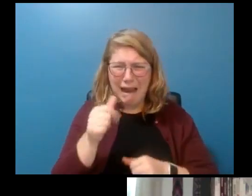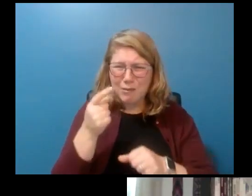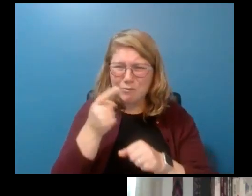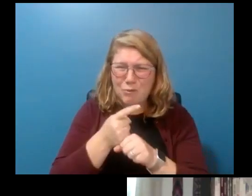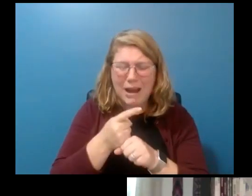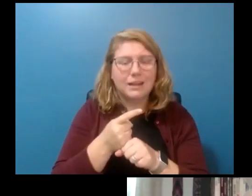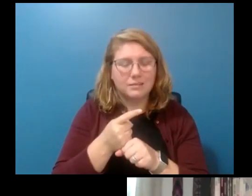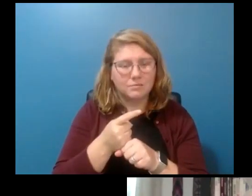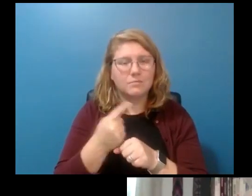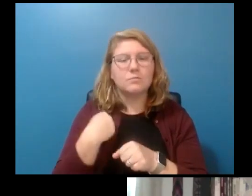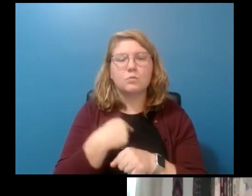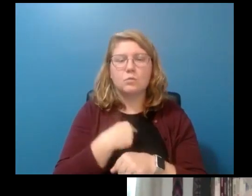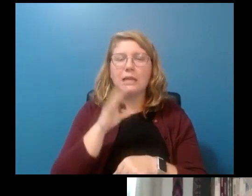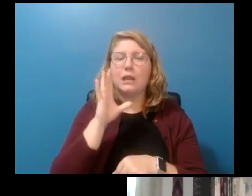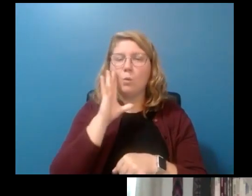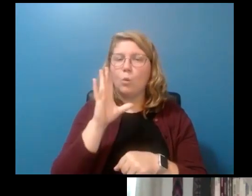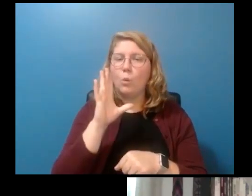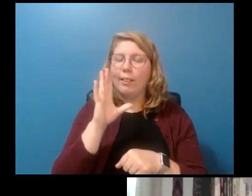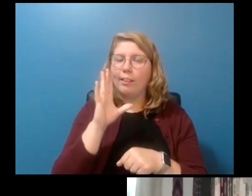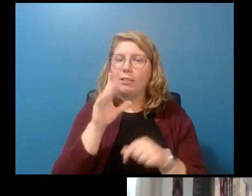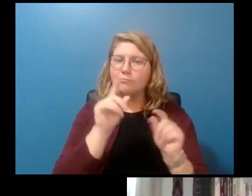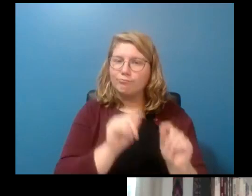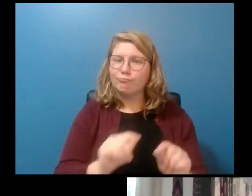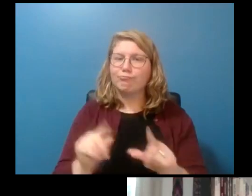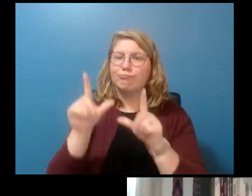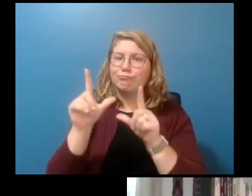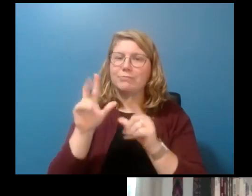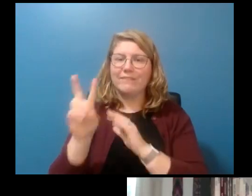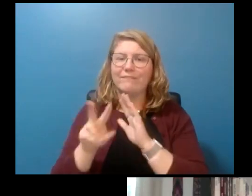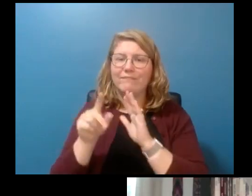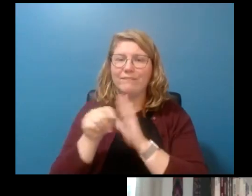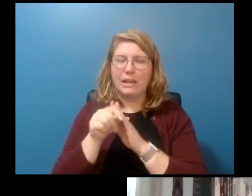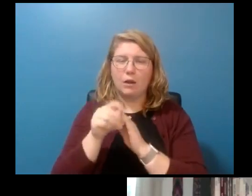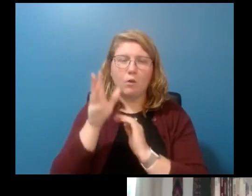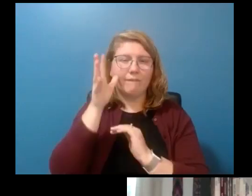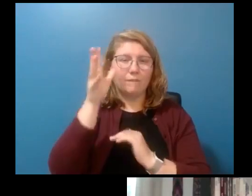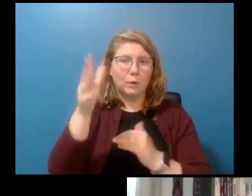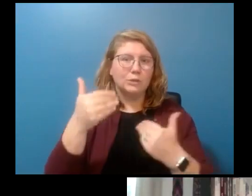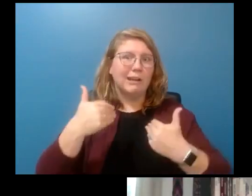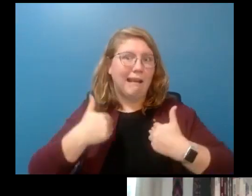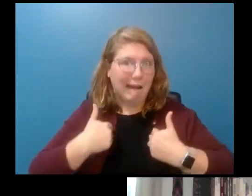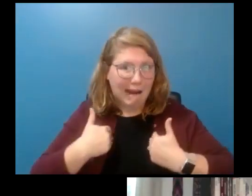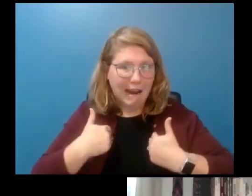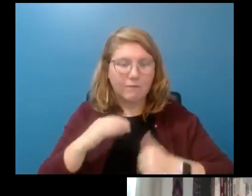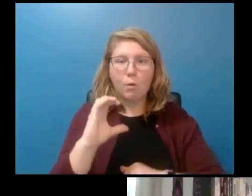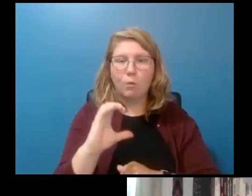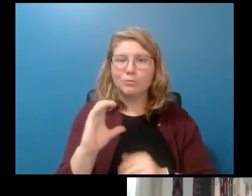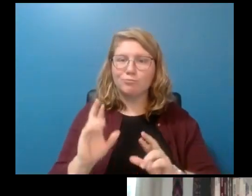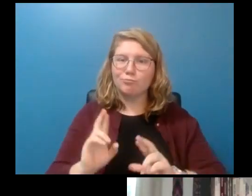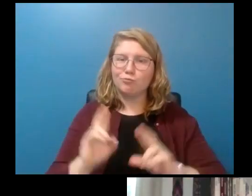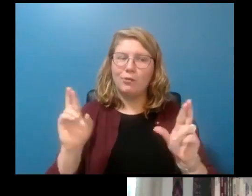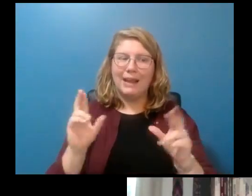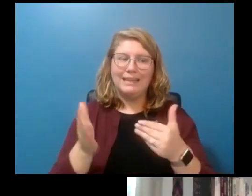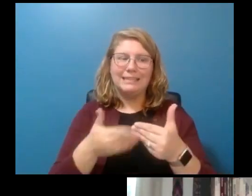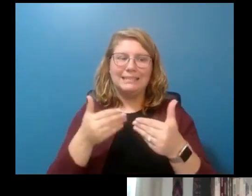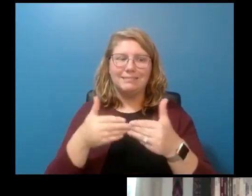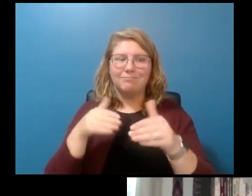as many of them as we can. And during the event, we'll also be putting links to information in those comments.